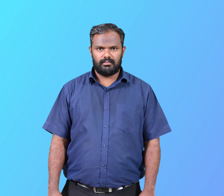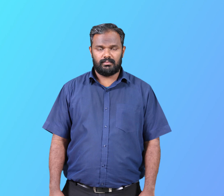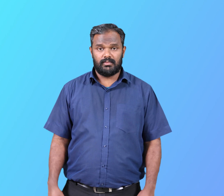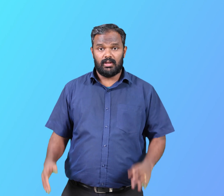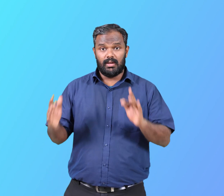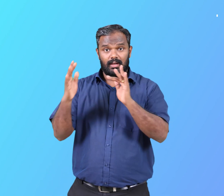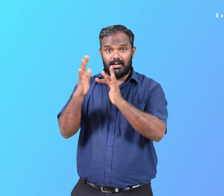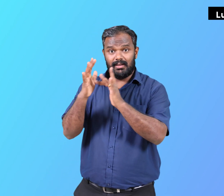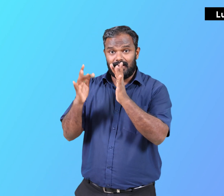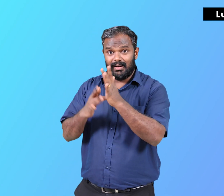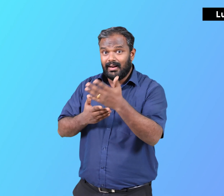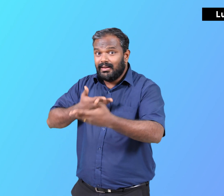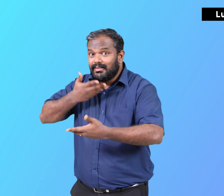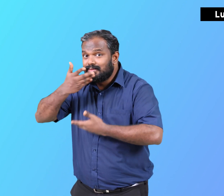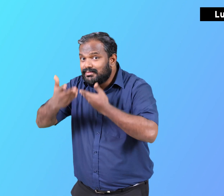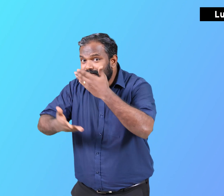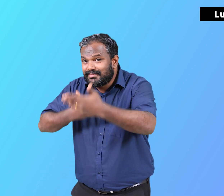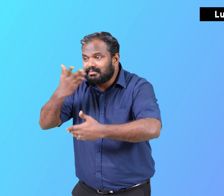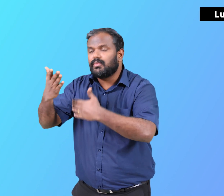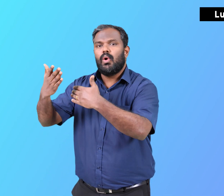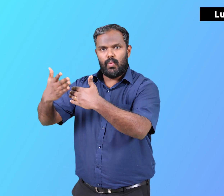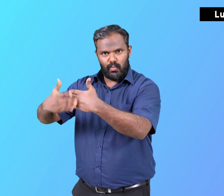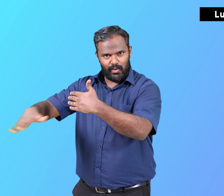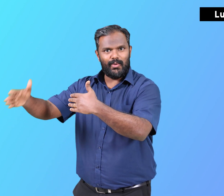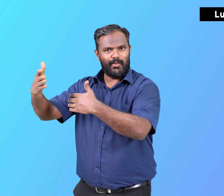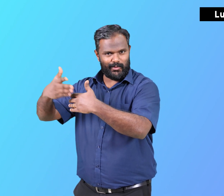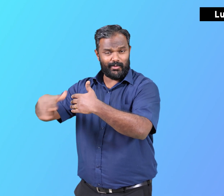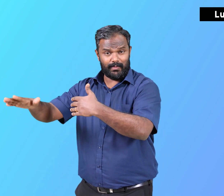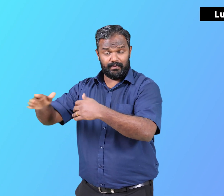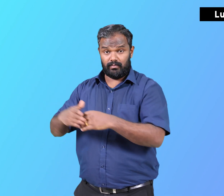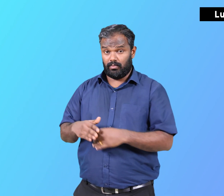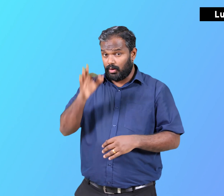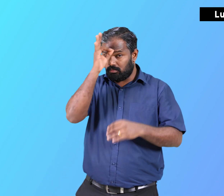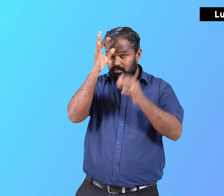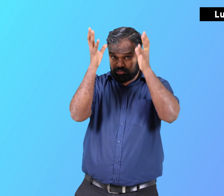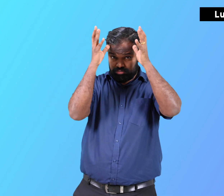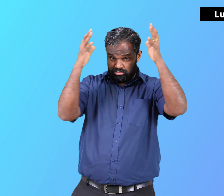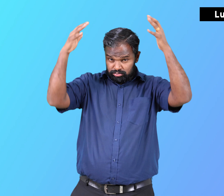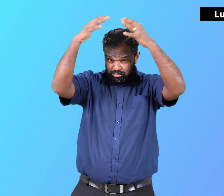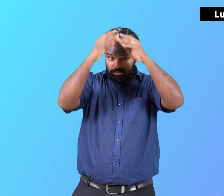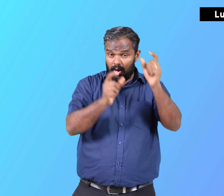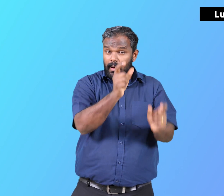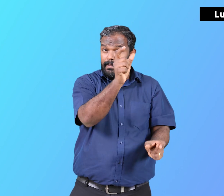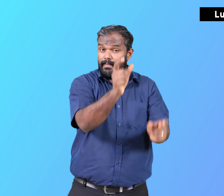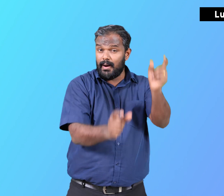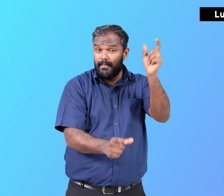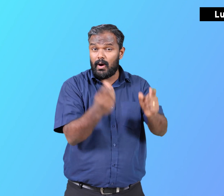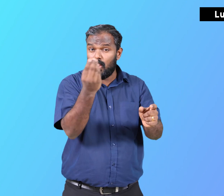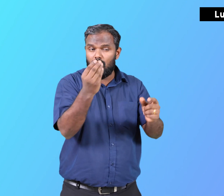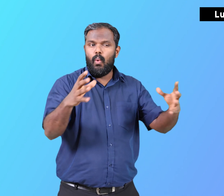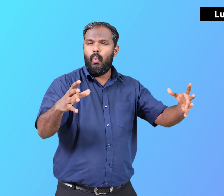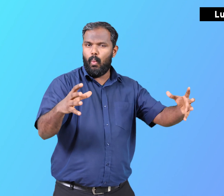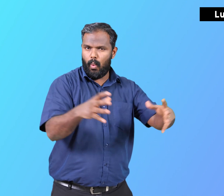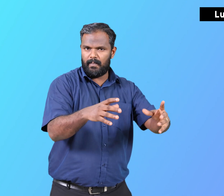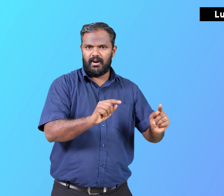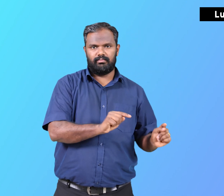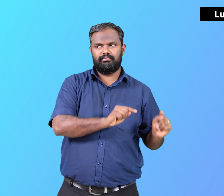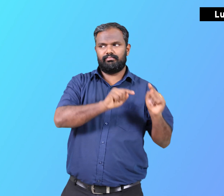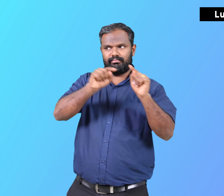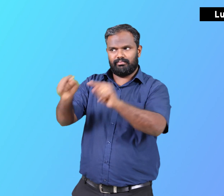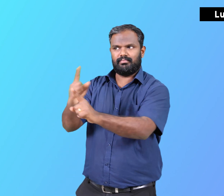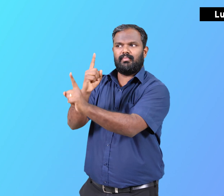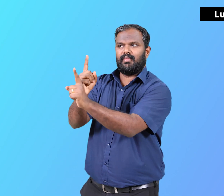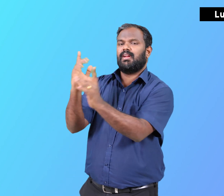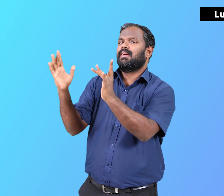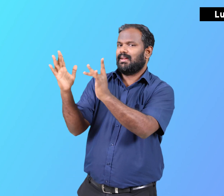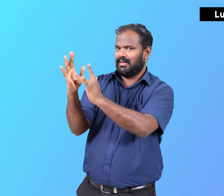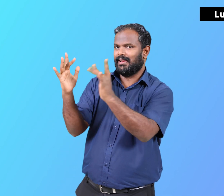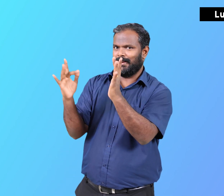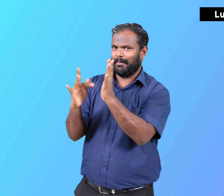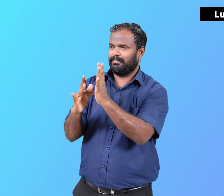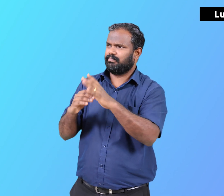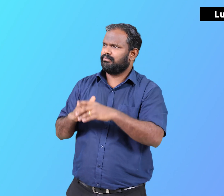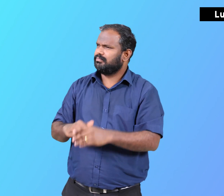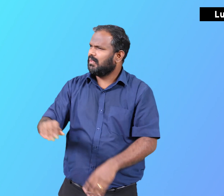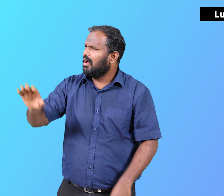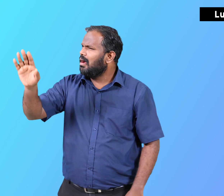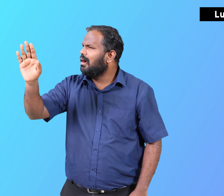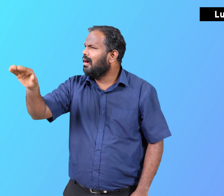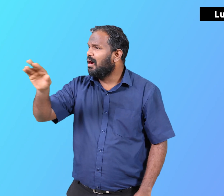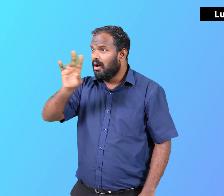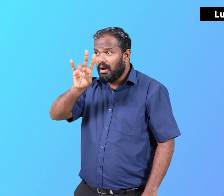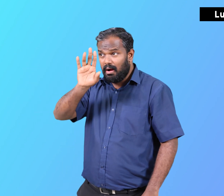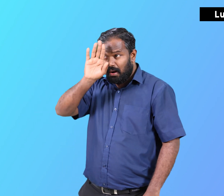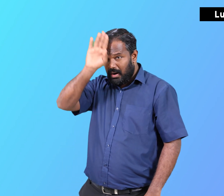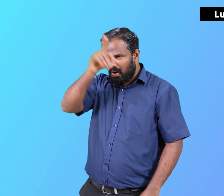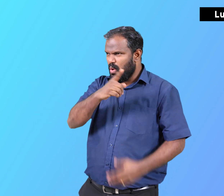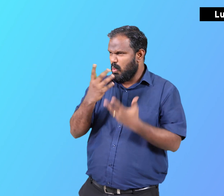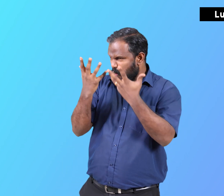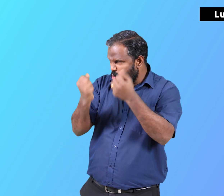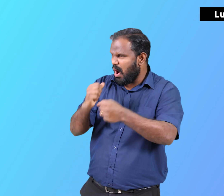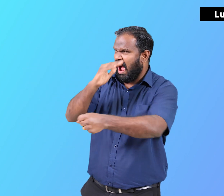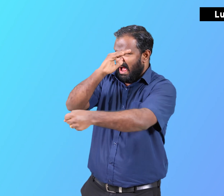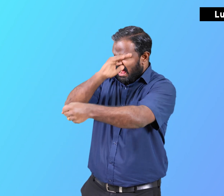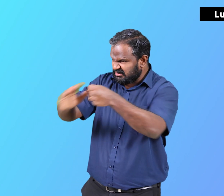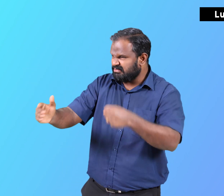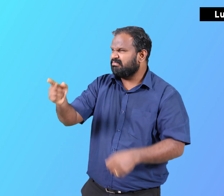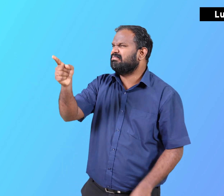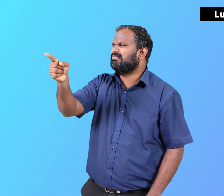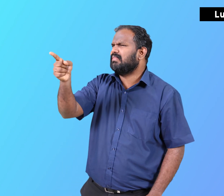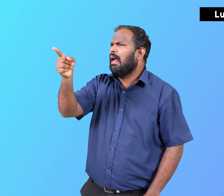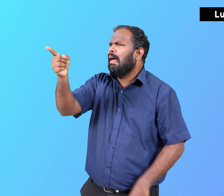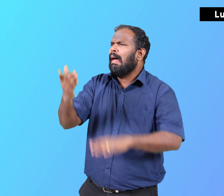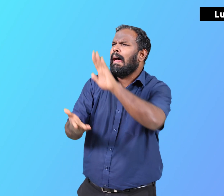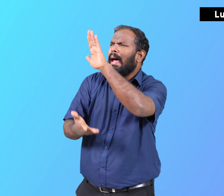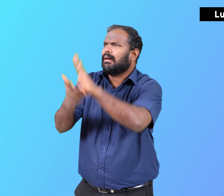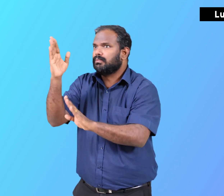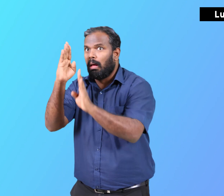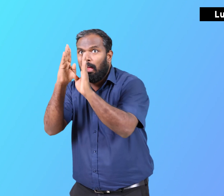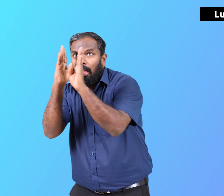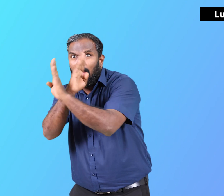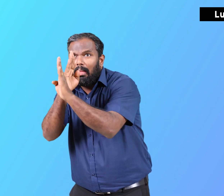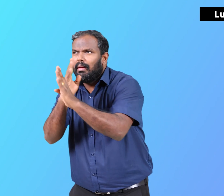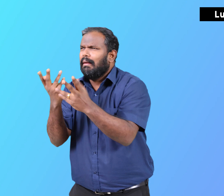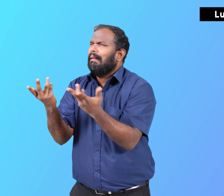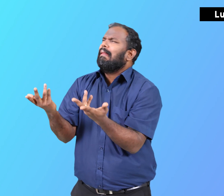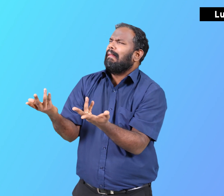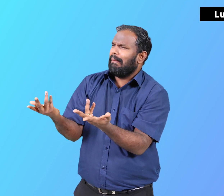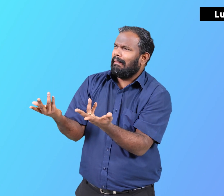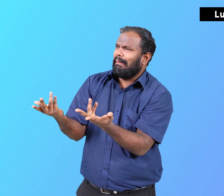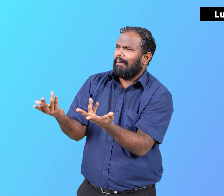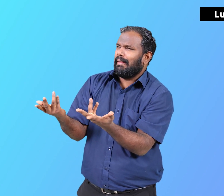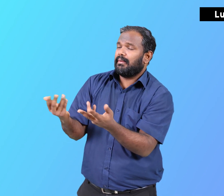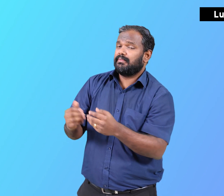Just then some Pharisees came to Jesus and said, “Go away from here and hide. Herod wants to kill you!”